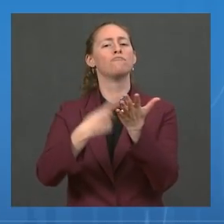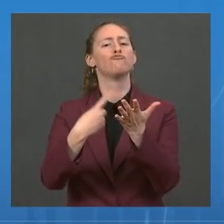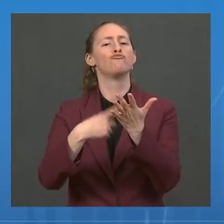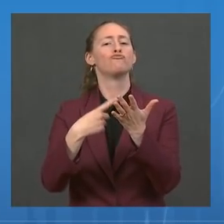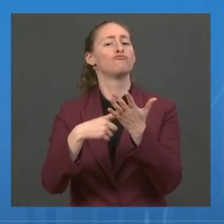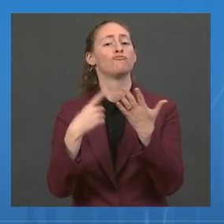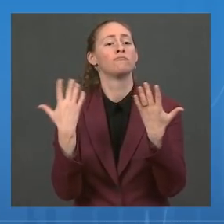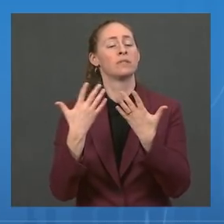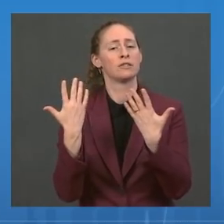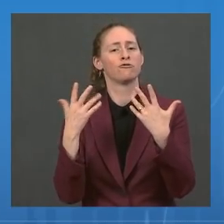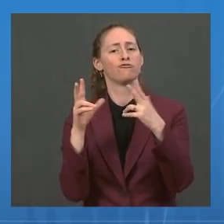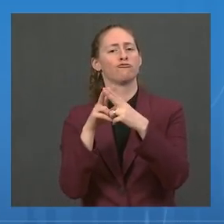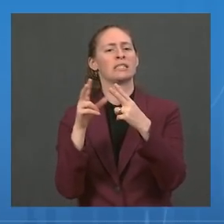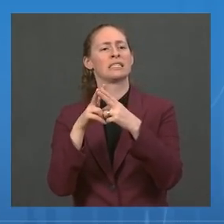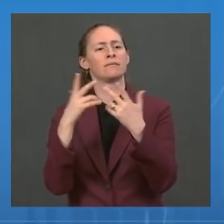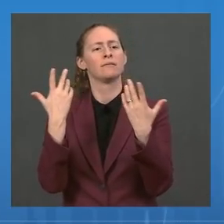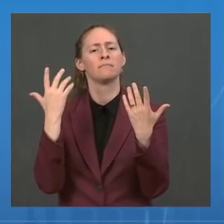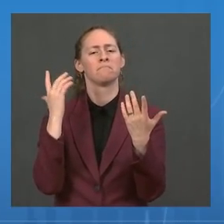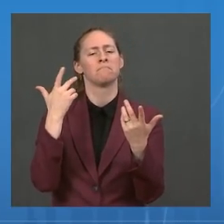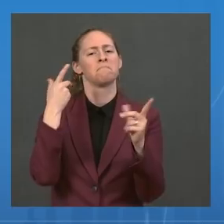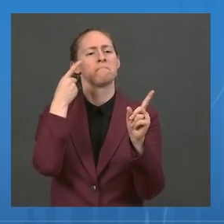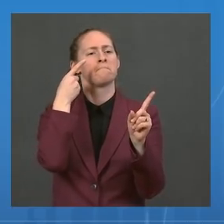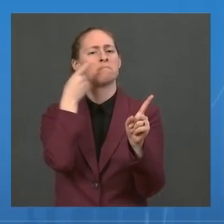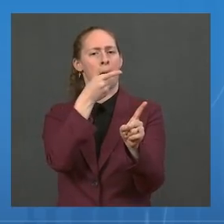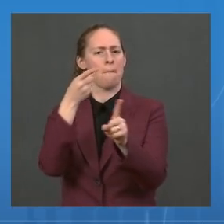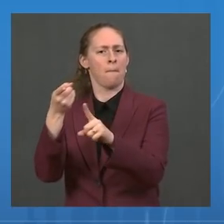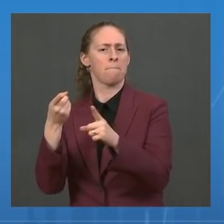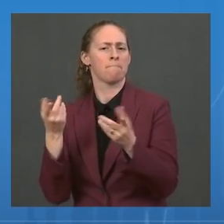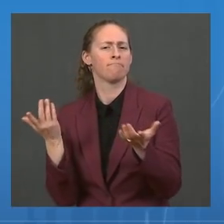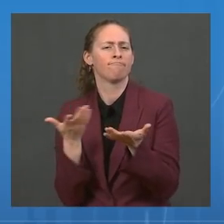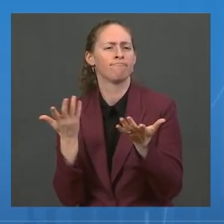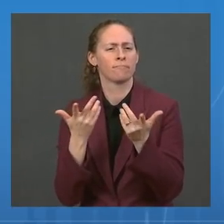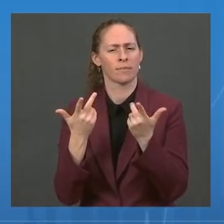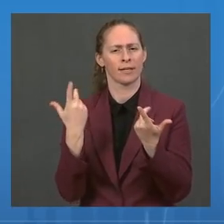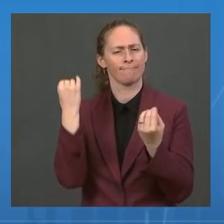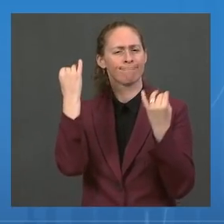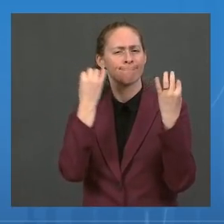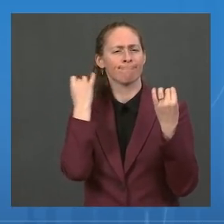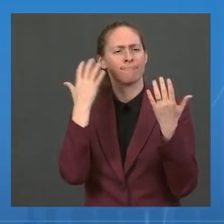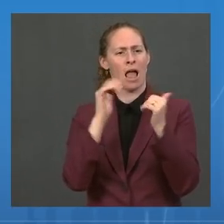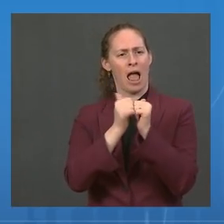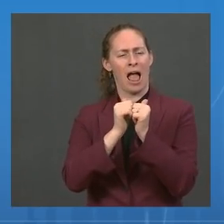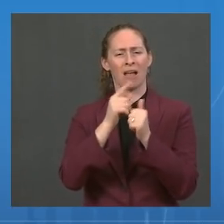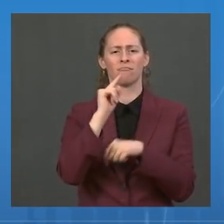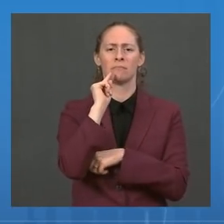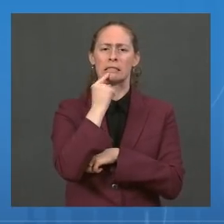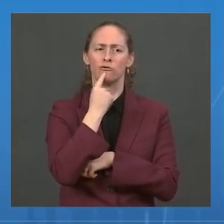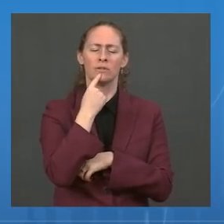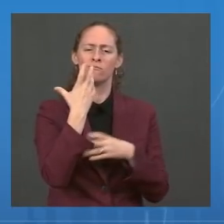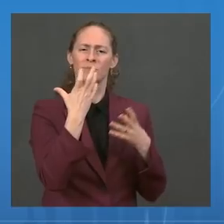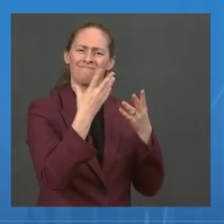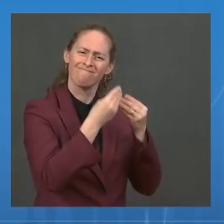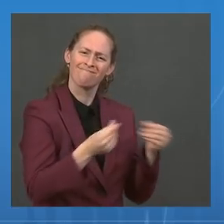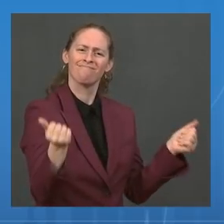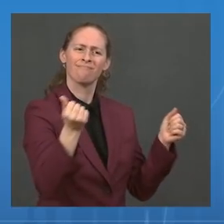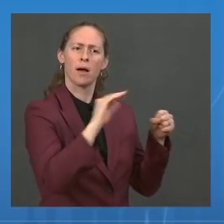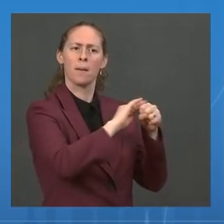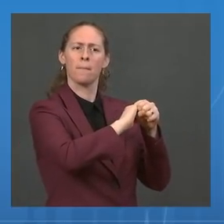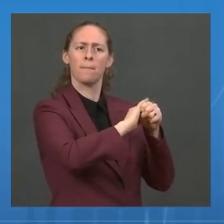about how we can accelerate the end of the epidemic in our country and the pandemic globally with vaccinations.